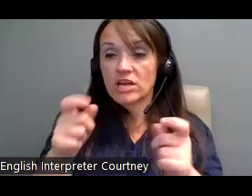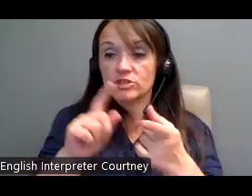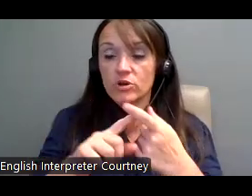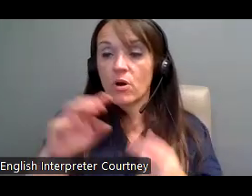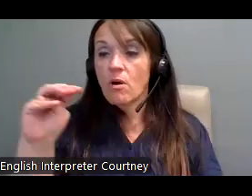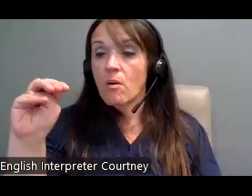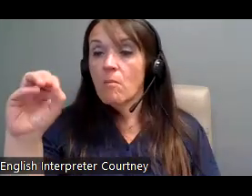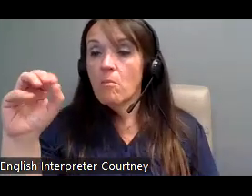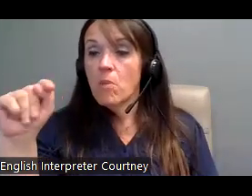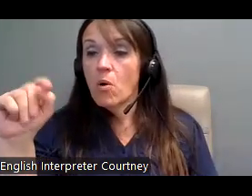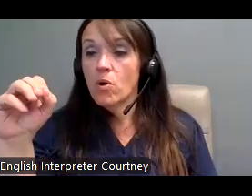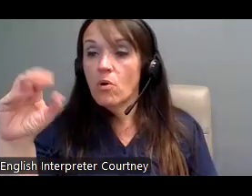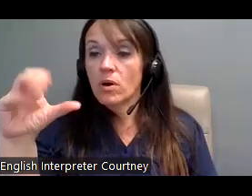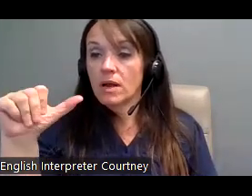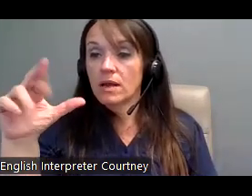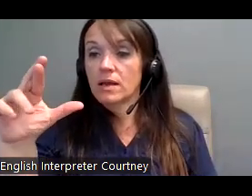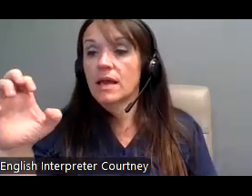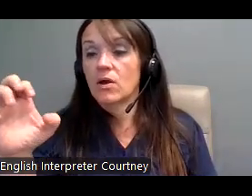Thank you Margie,